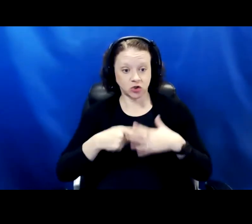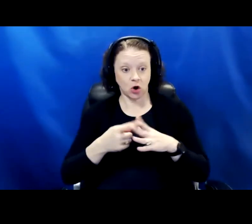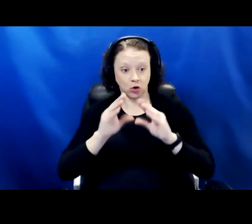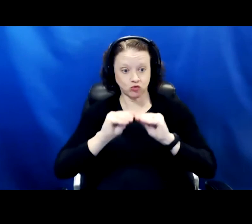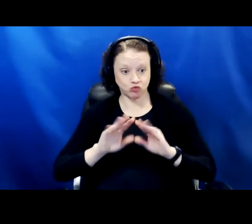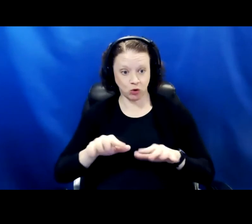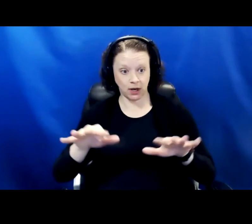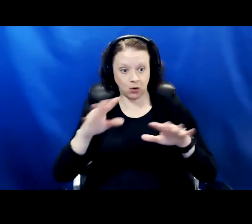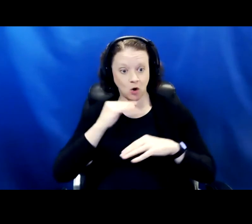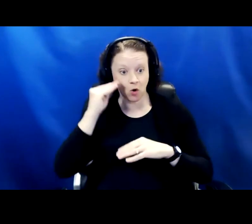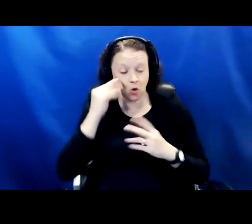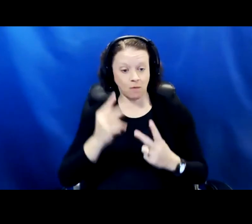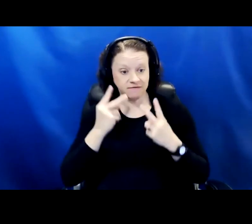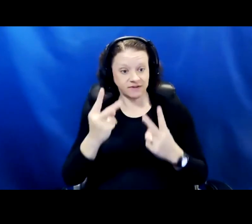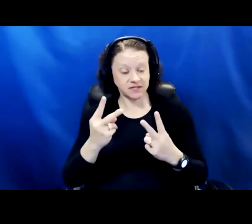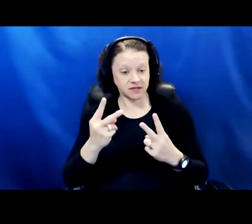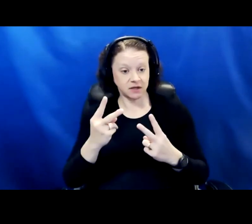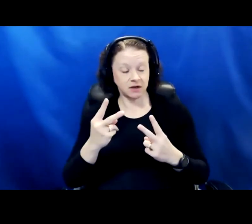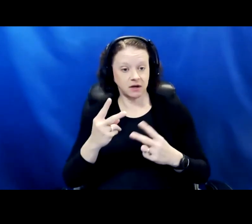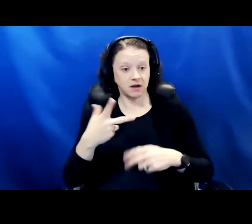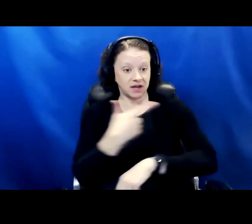those are likely going to be the one-dose J and J vaccine.